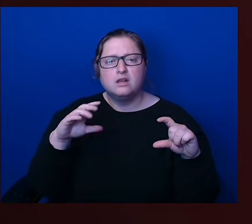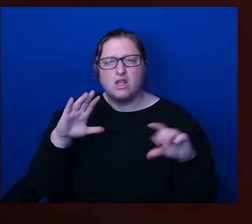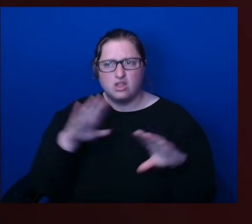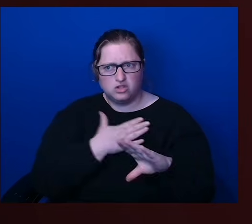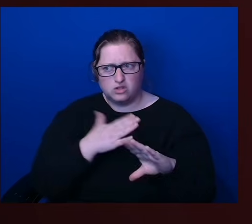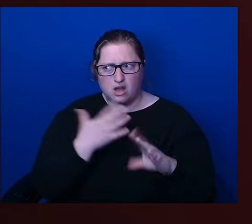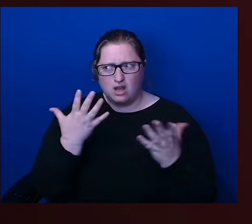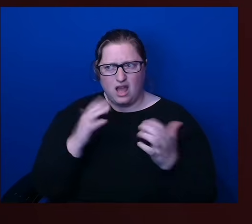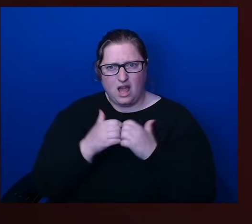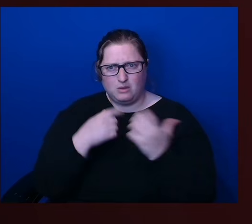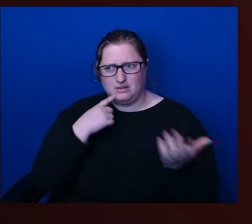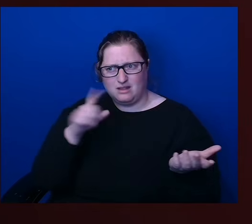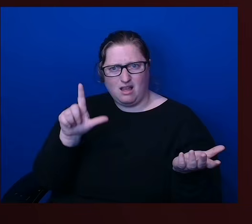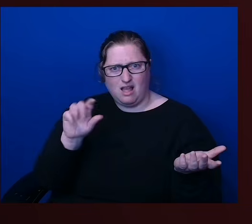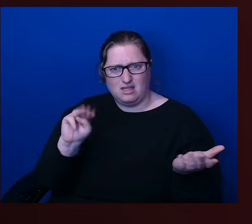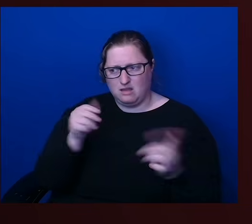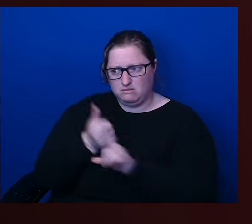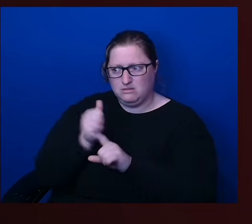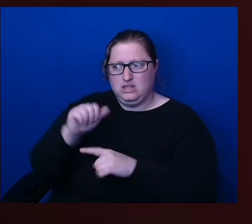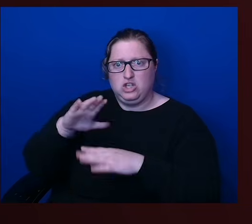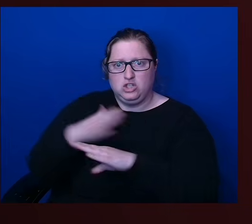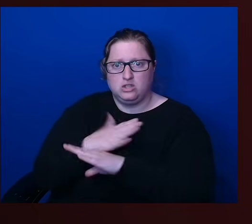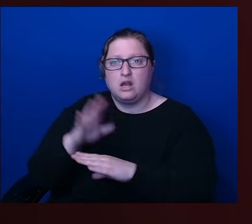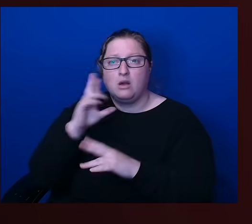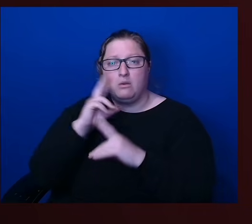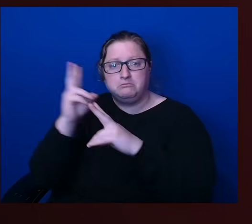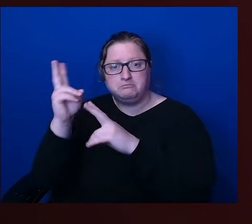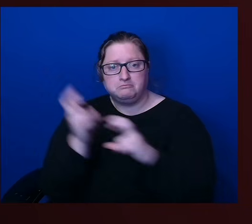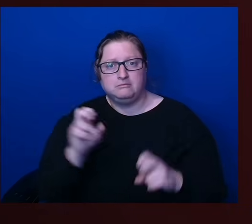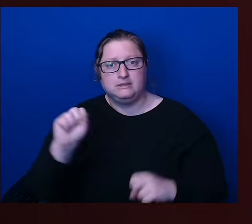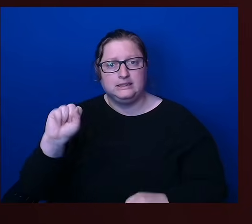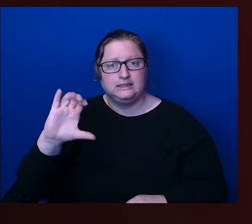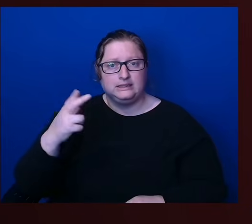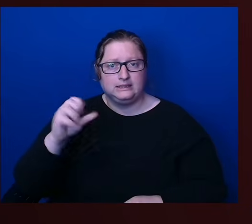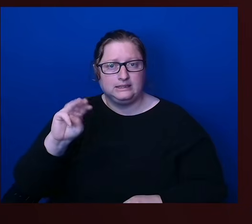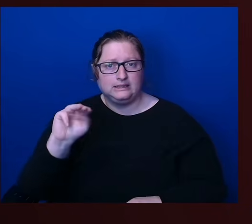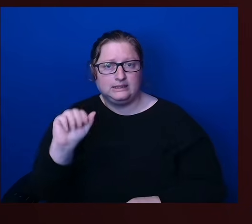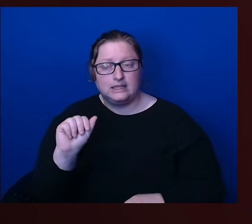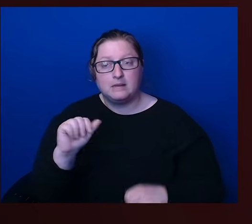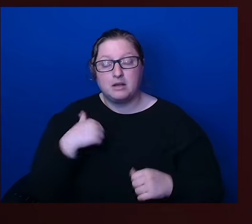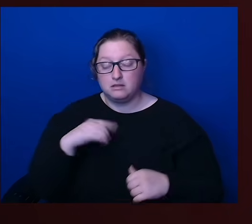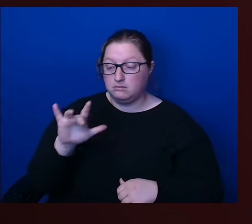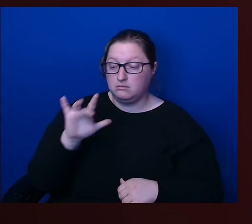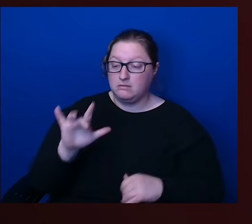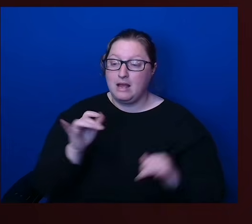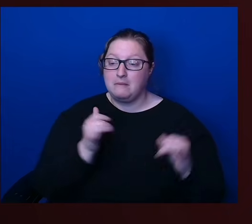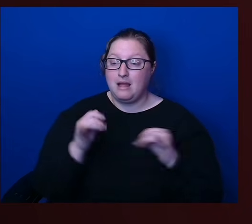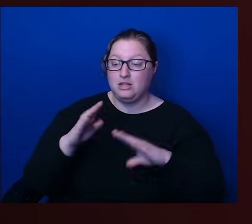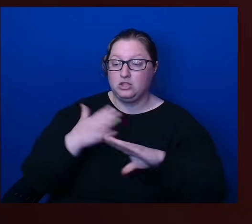Well, it just pulls down the schema. Whenever I say, "Play the song," the first thing that's going to happen is the LLM is